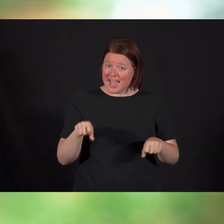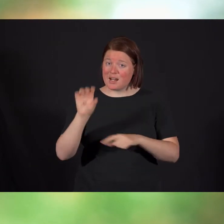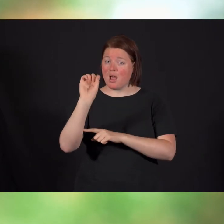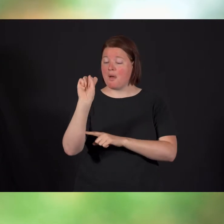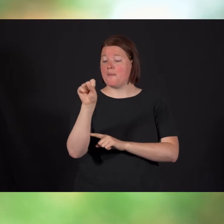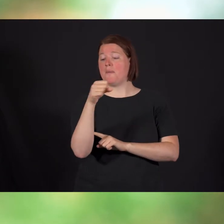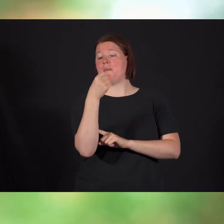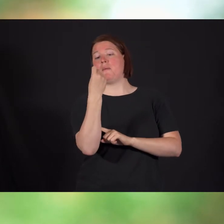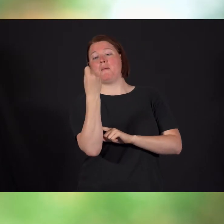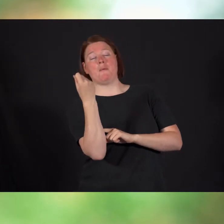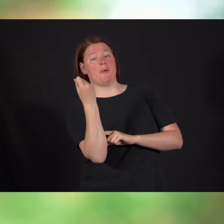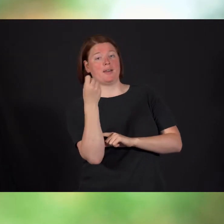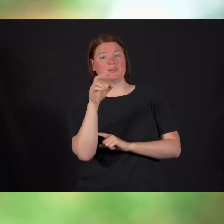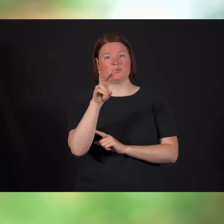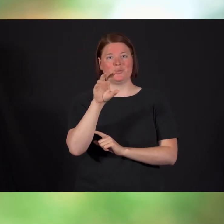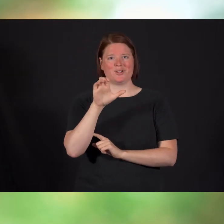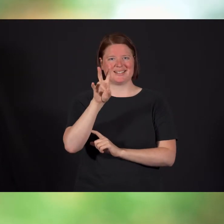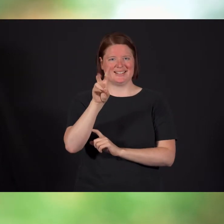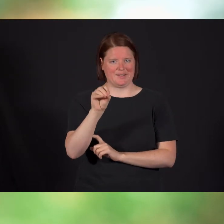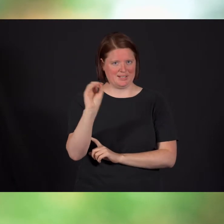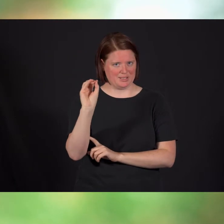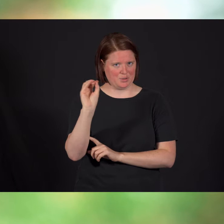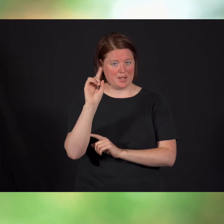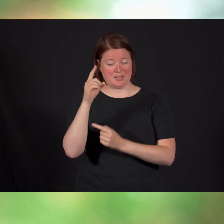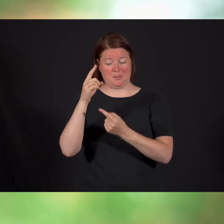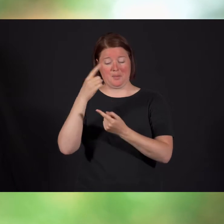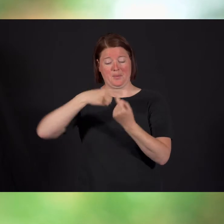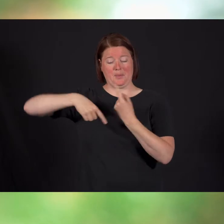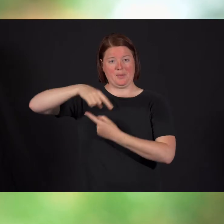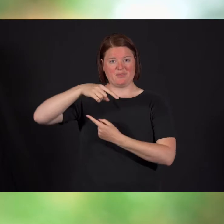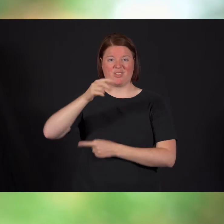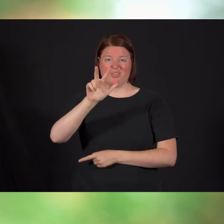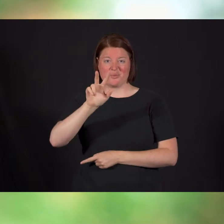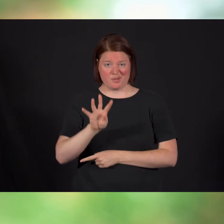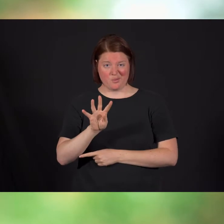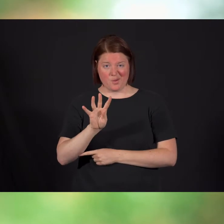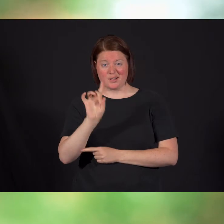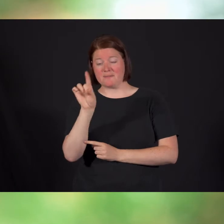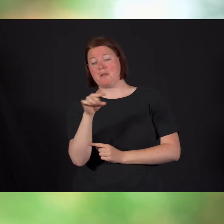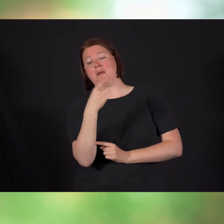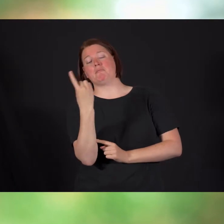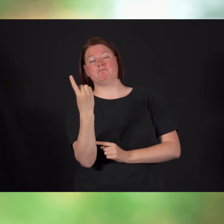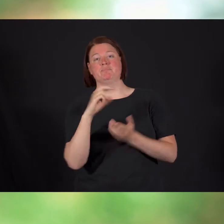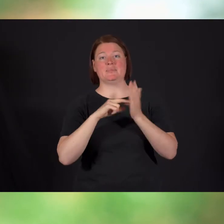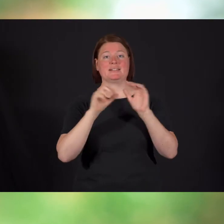they can go 270 degrees, that's 3/4 of the way, they can turn and look directly behind themselves